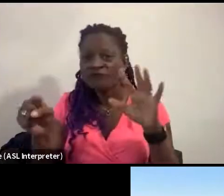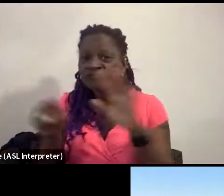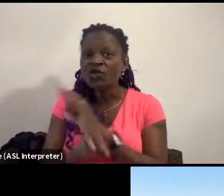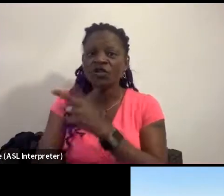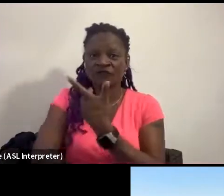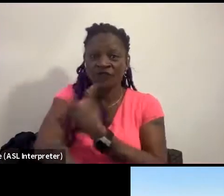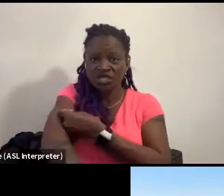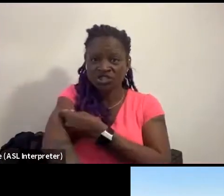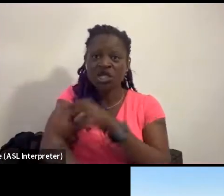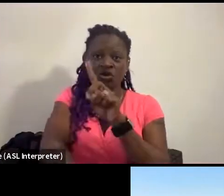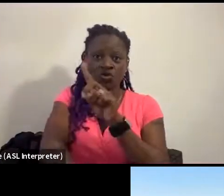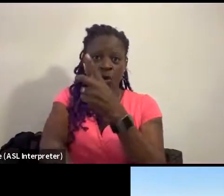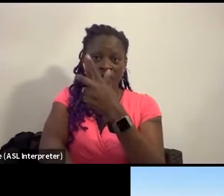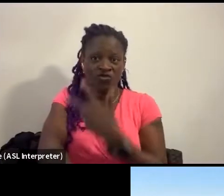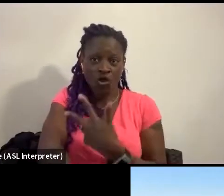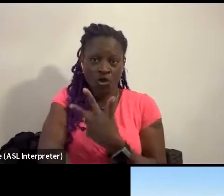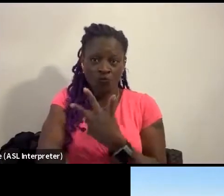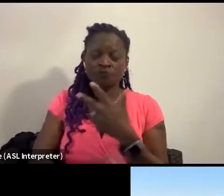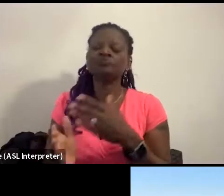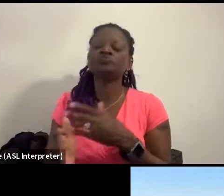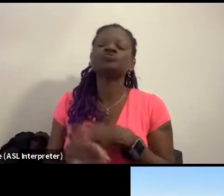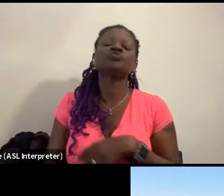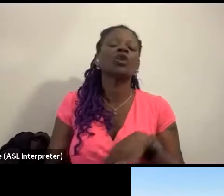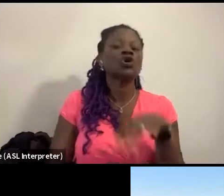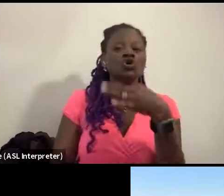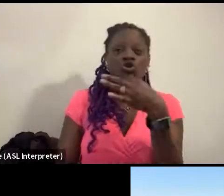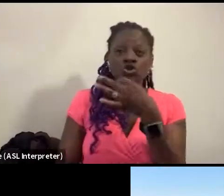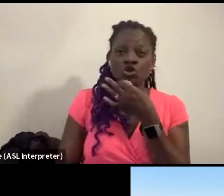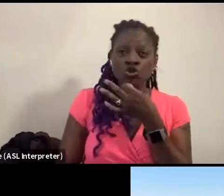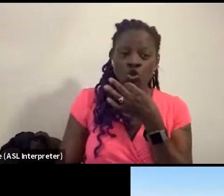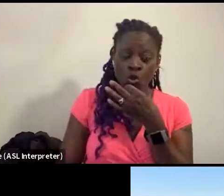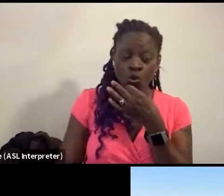The challenge for us will soon shift from finding enough doses for everyone who